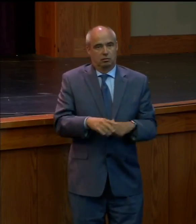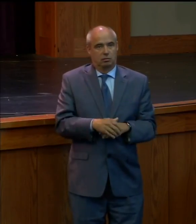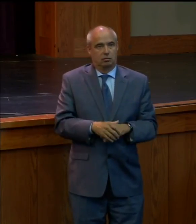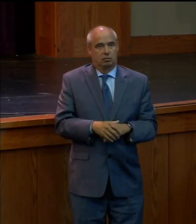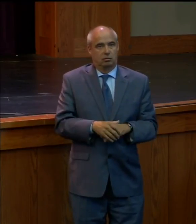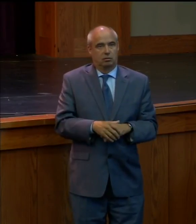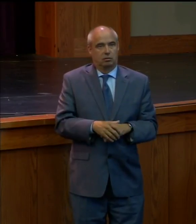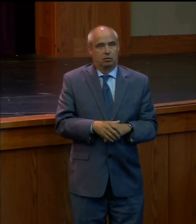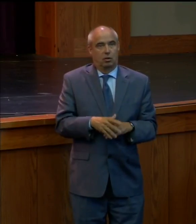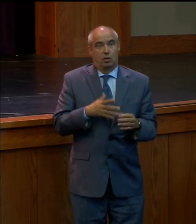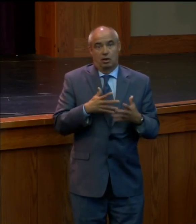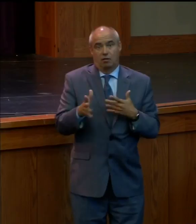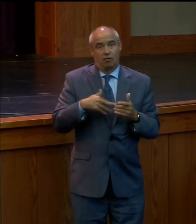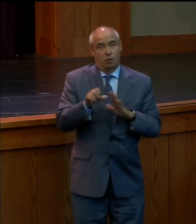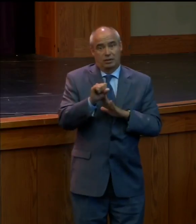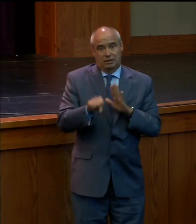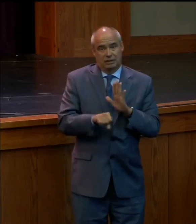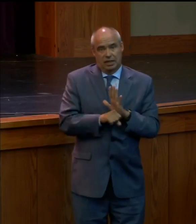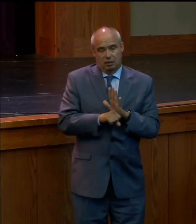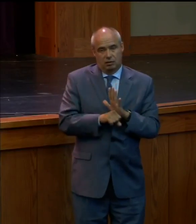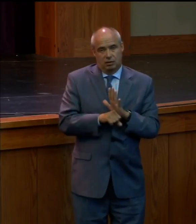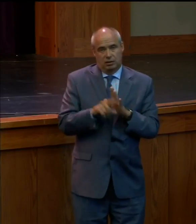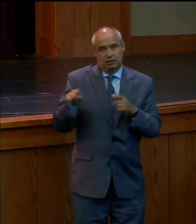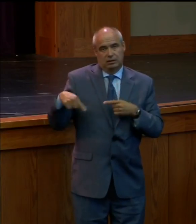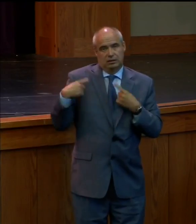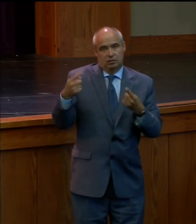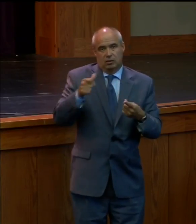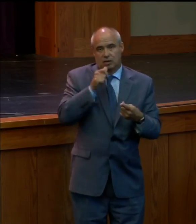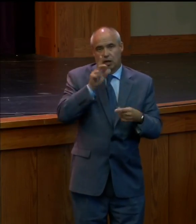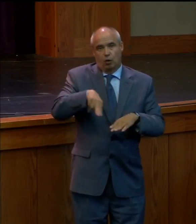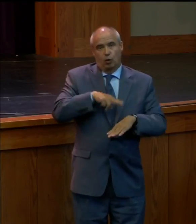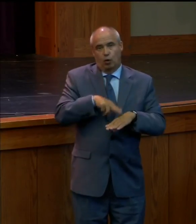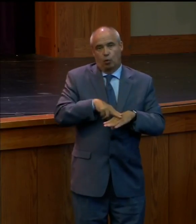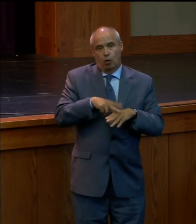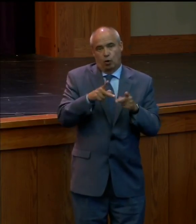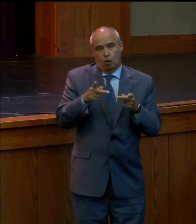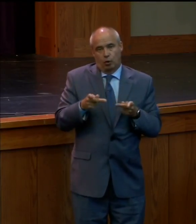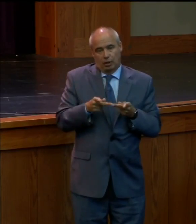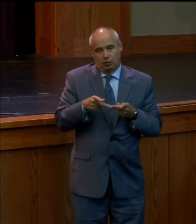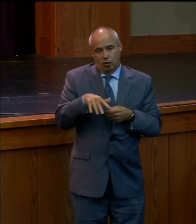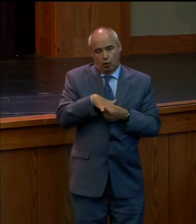EVEN AS A STATE. SINCE WE ARE NOT A TYPICAL LOCATION, SINCE WE HAVE THE